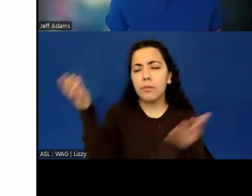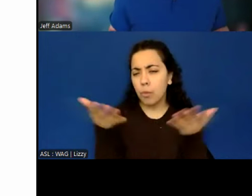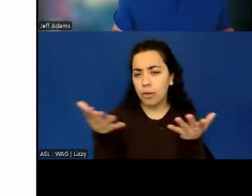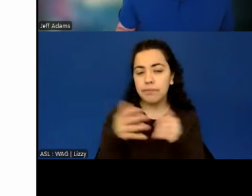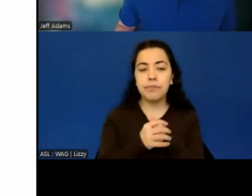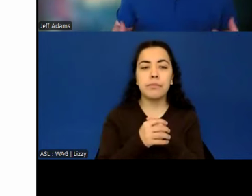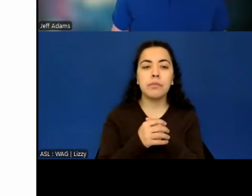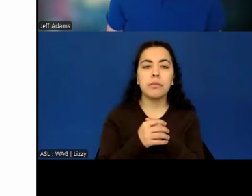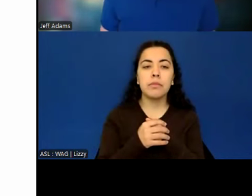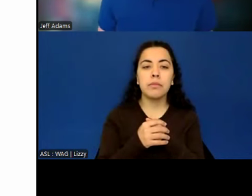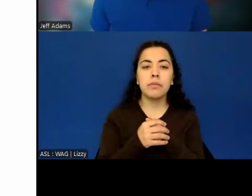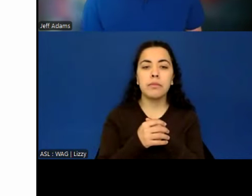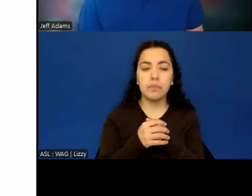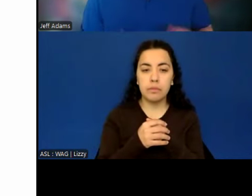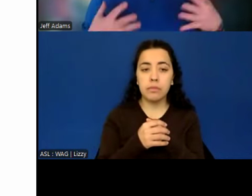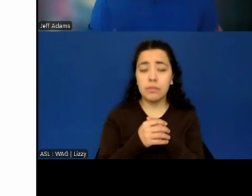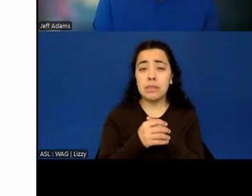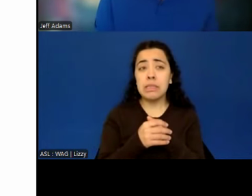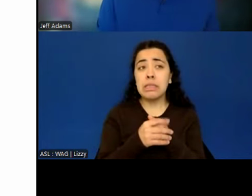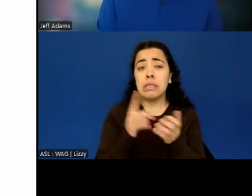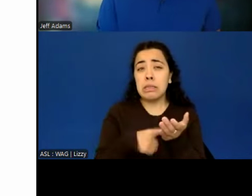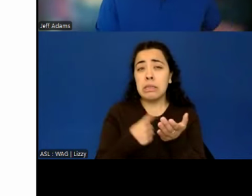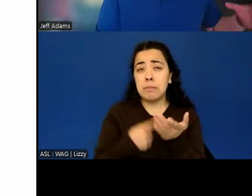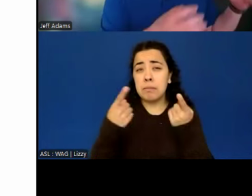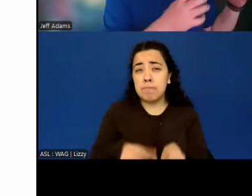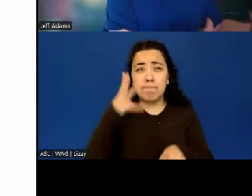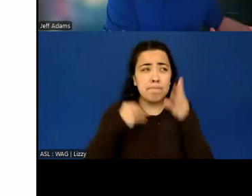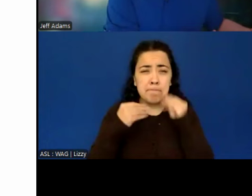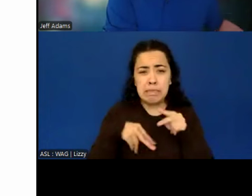things aren't intimidating. Just like I had mentioned, you know, you've got other bugs